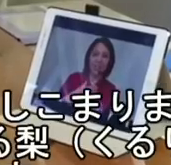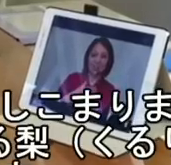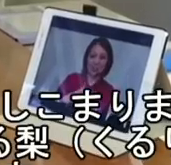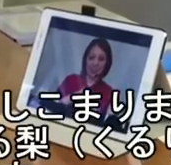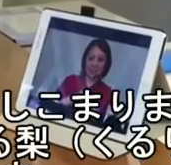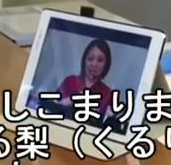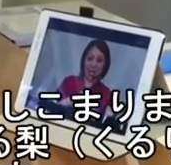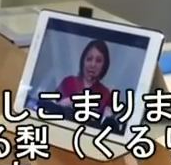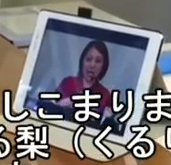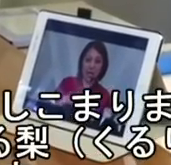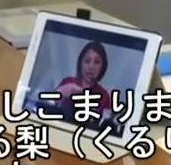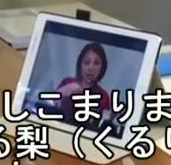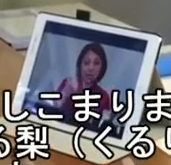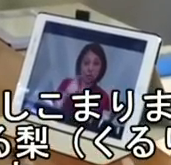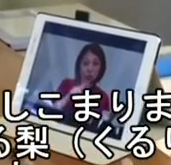interpretation service.